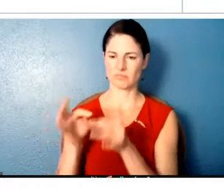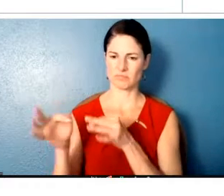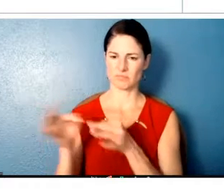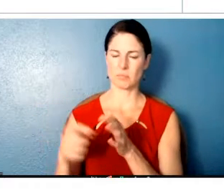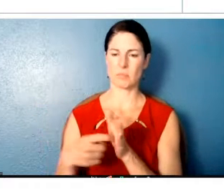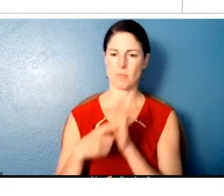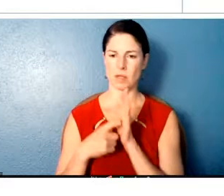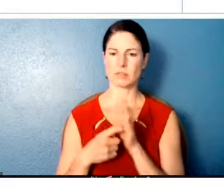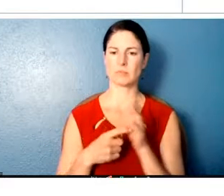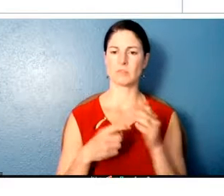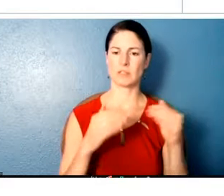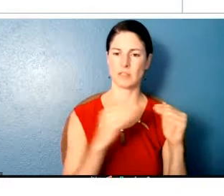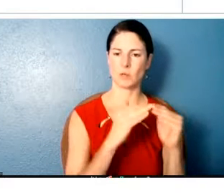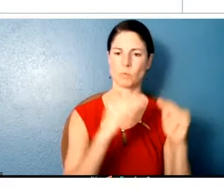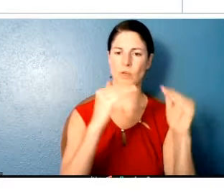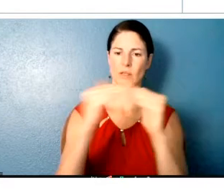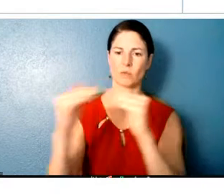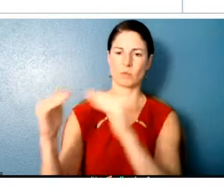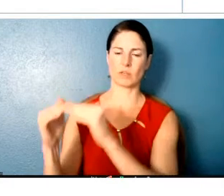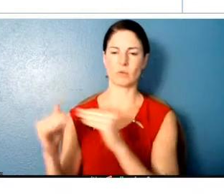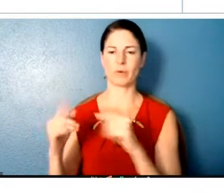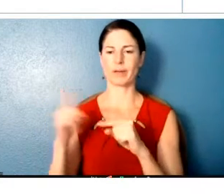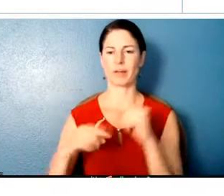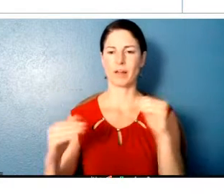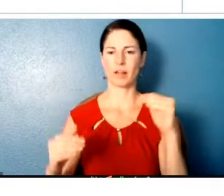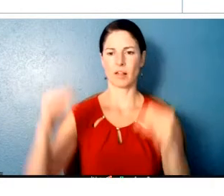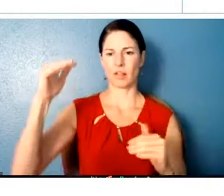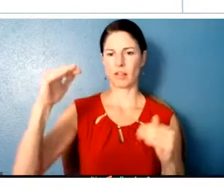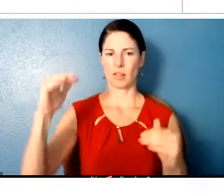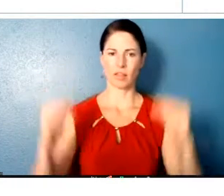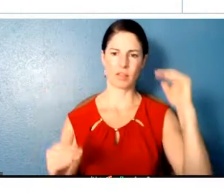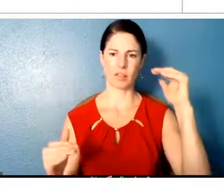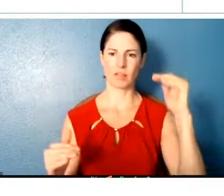More representation than the other than any of the any other district in the county.